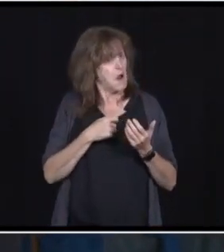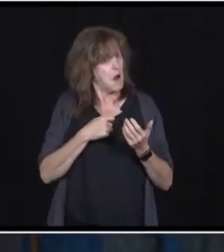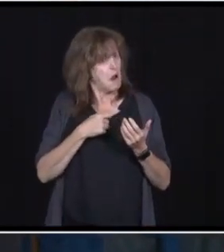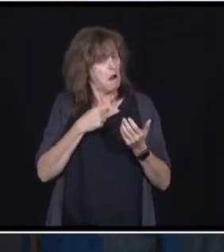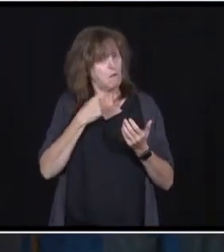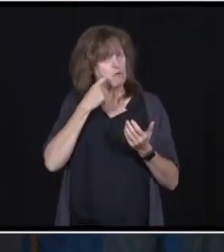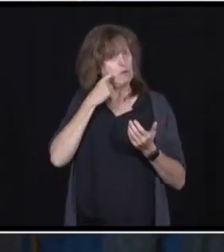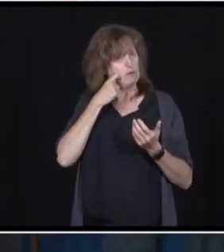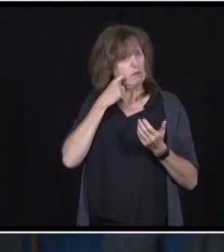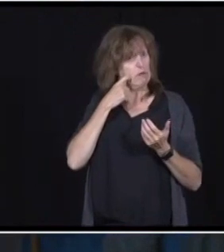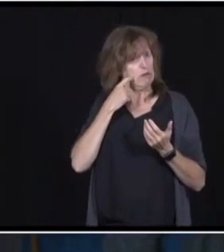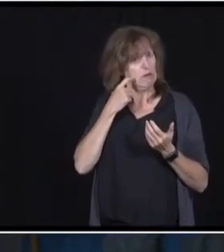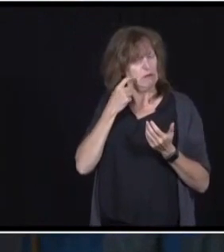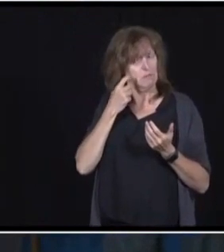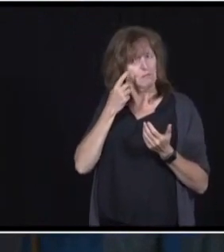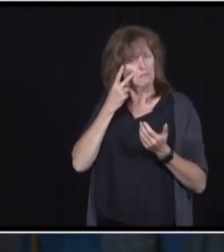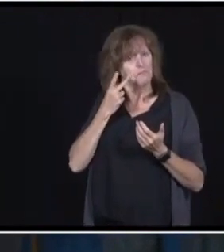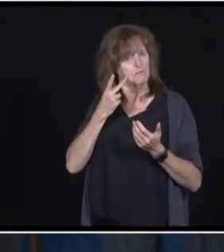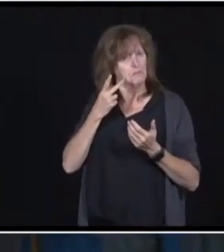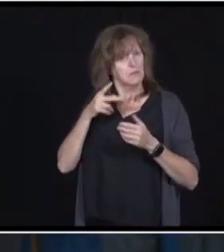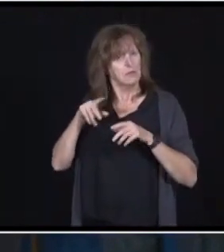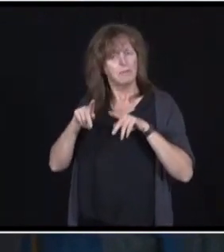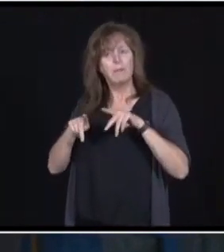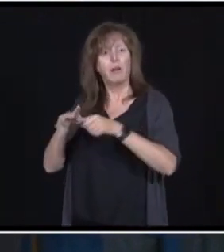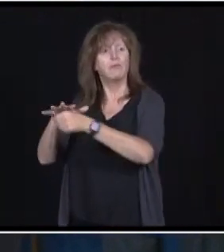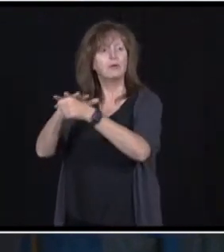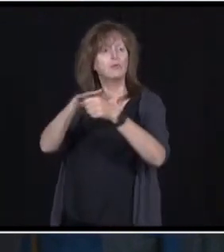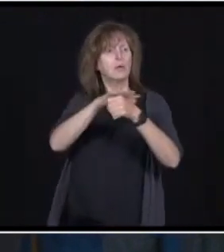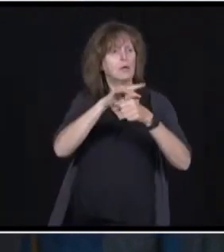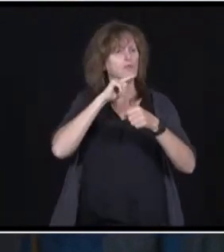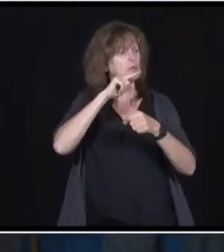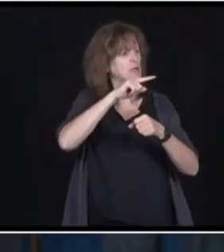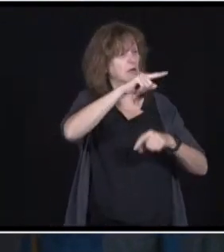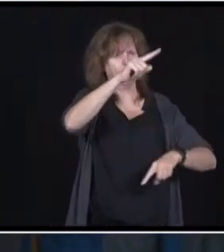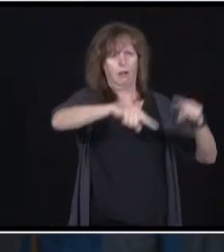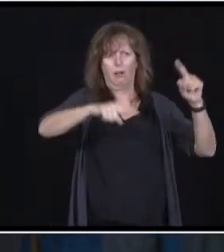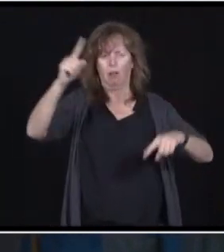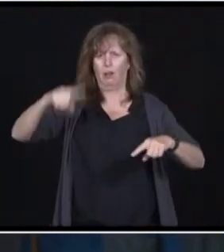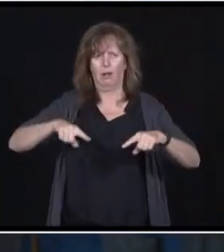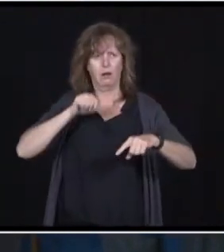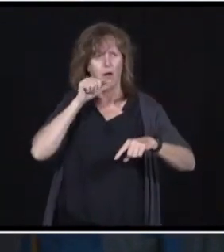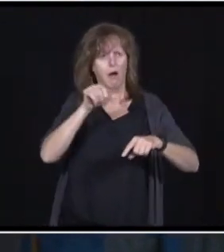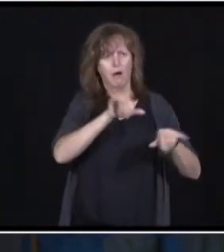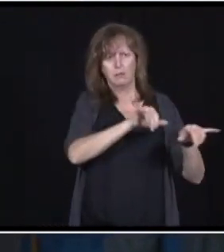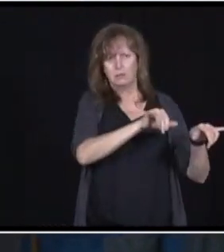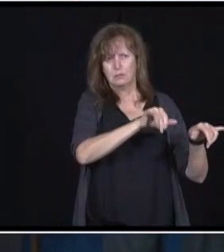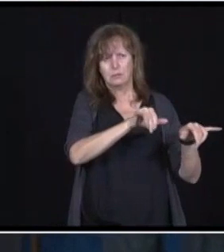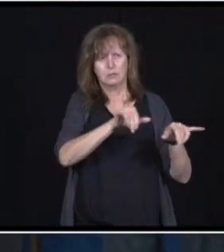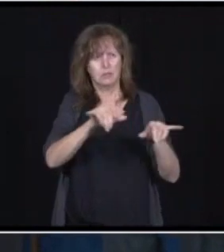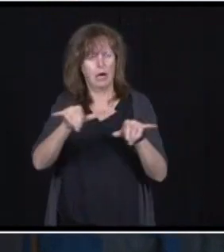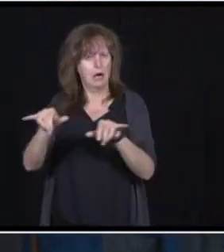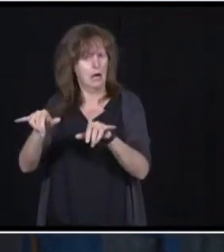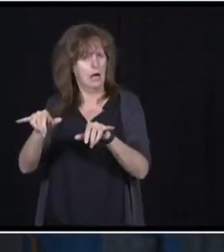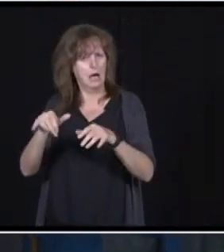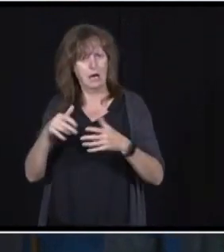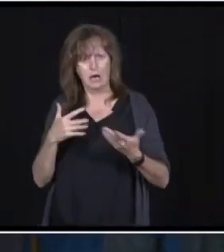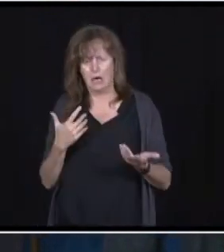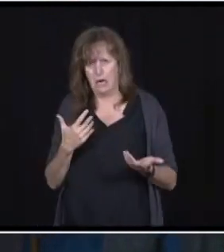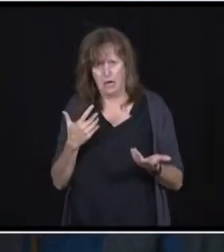Your next question comes from Dan with Global companies. Hi premier. In terms of enforcement for these new gatherings, are you